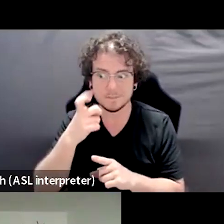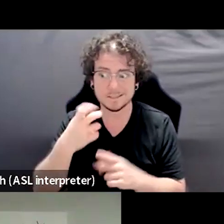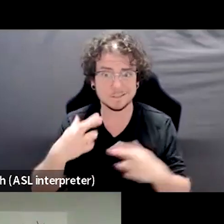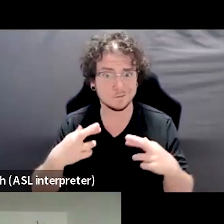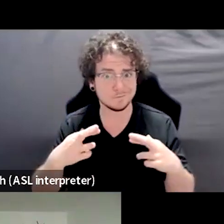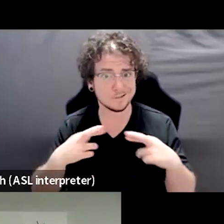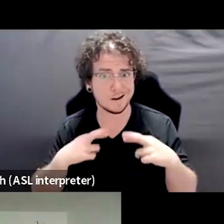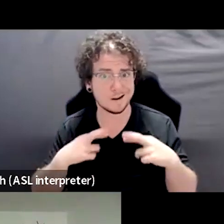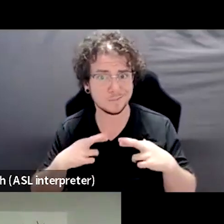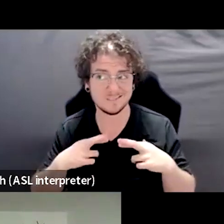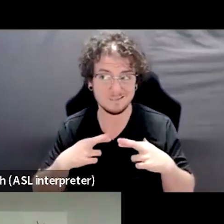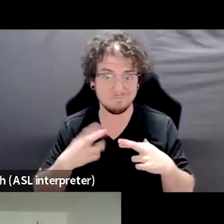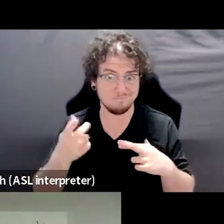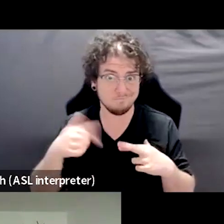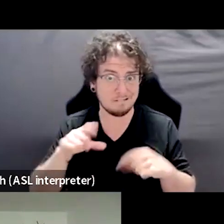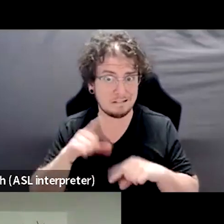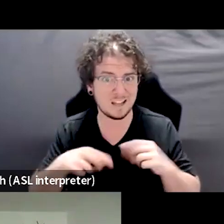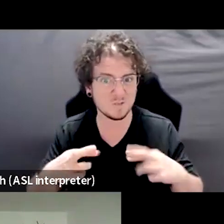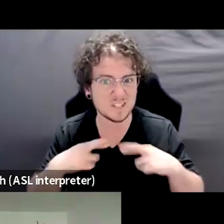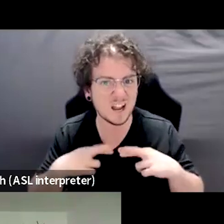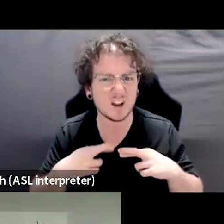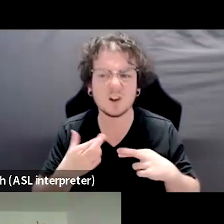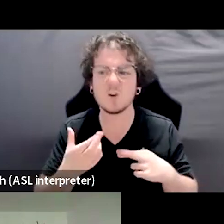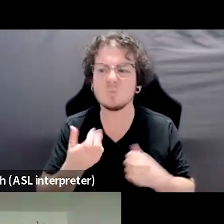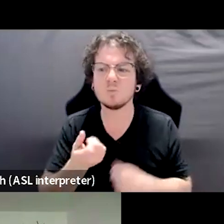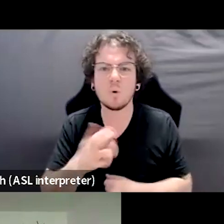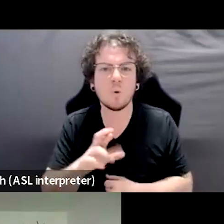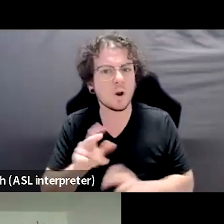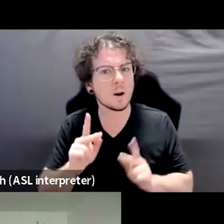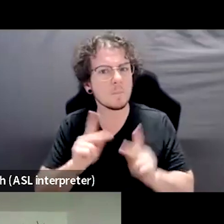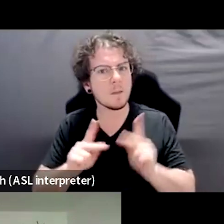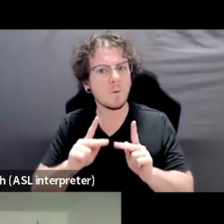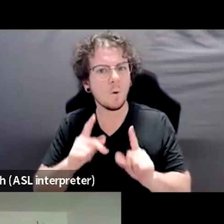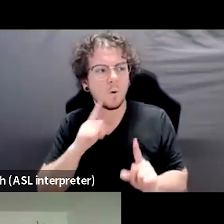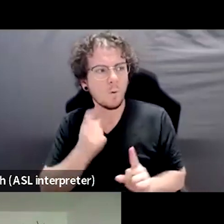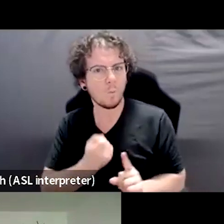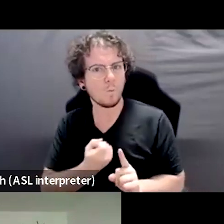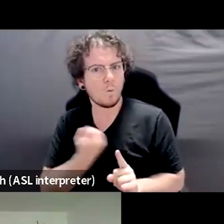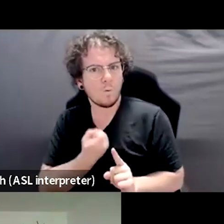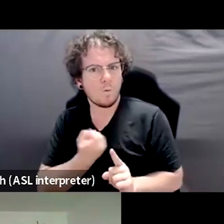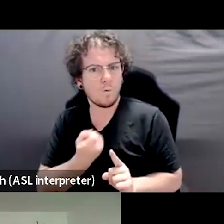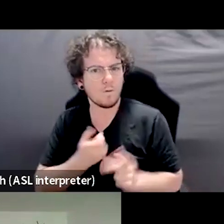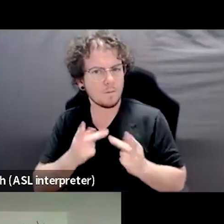option or are people holding on to positions of perceived power, simply because, A, it's